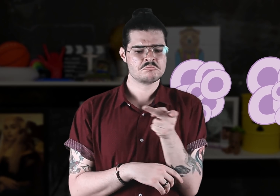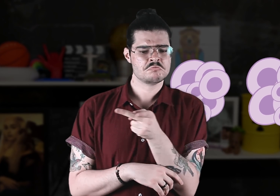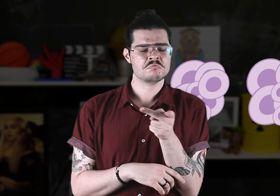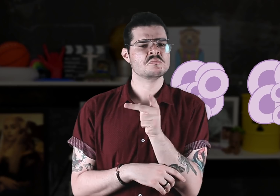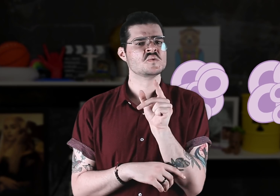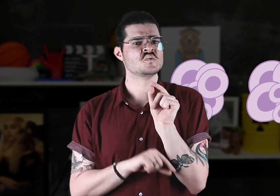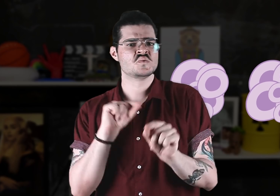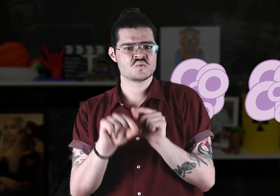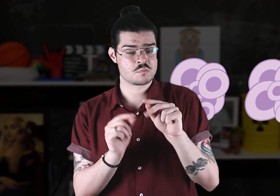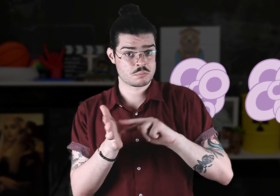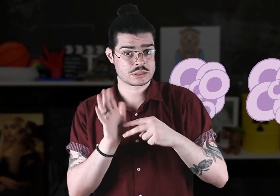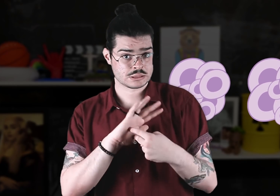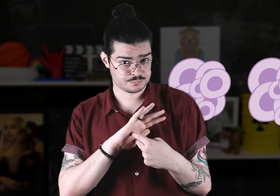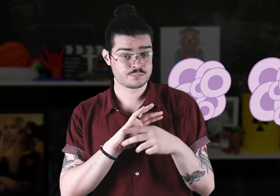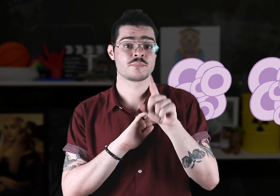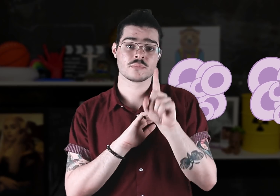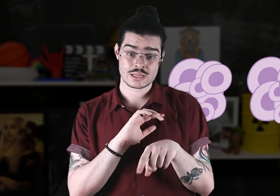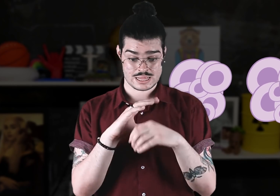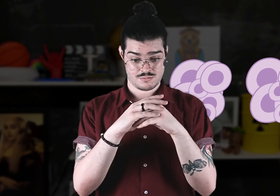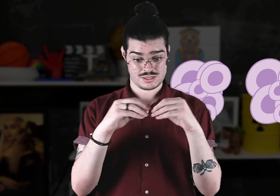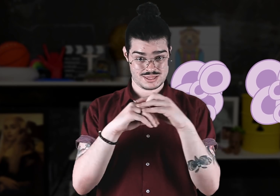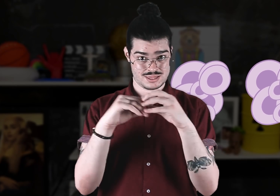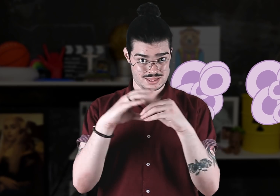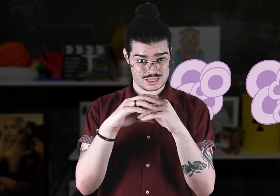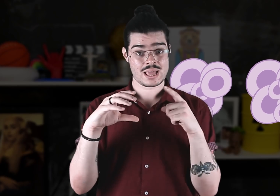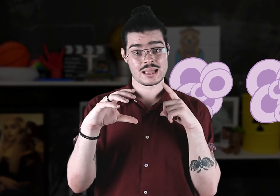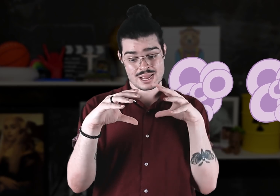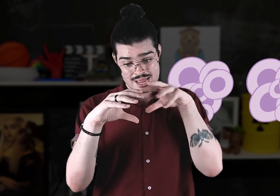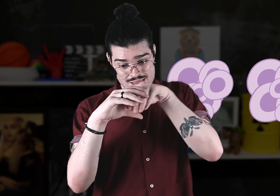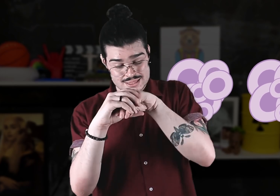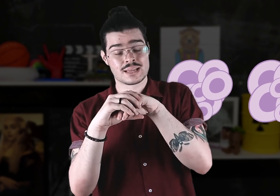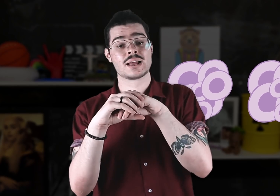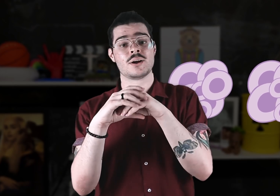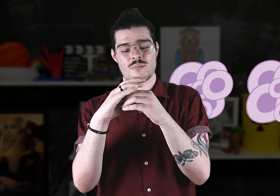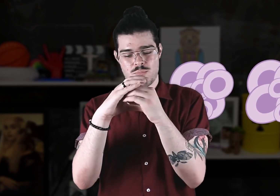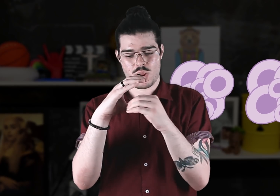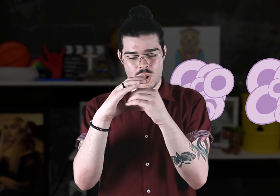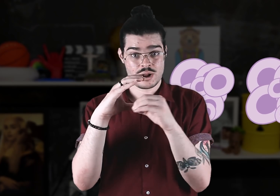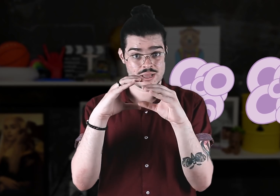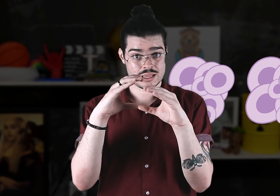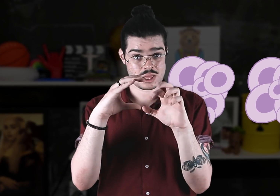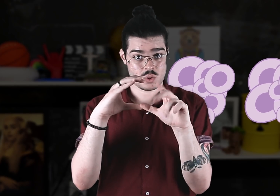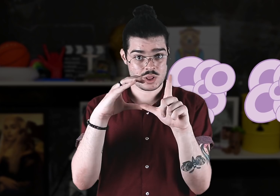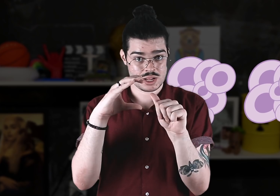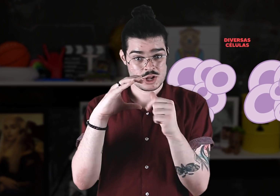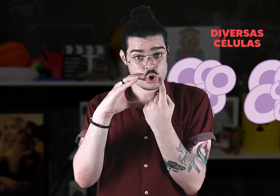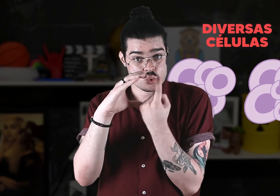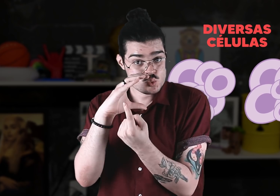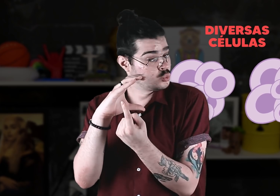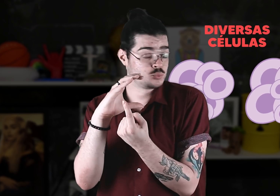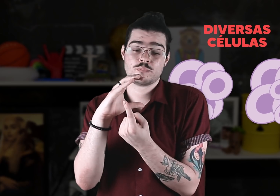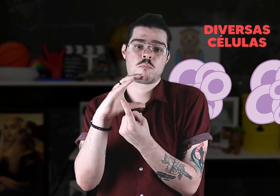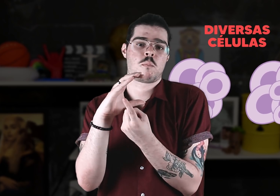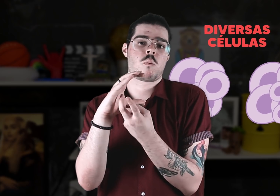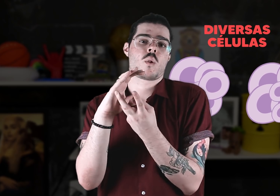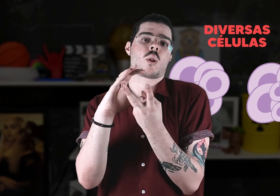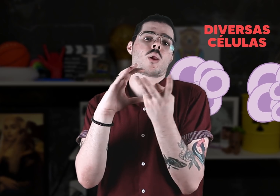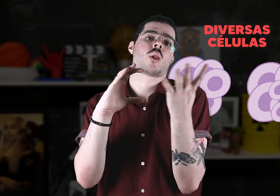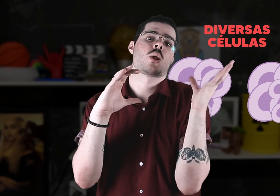organisms that have several living cells, which is the case of multicellular and multicellular cells,